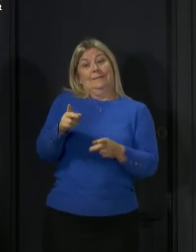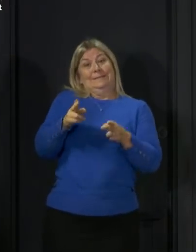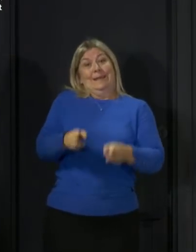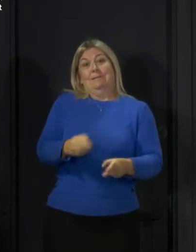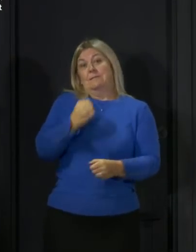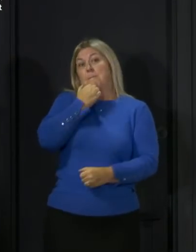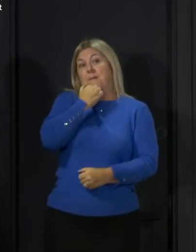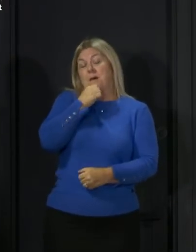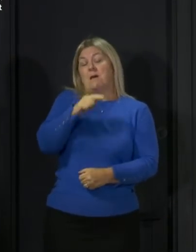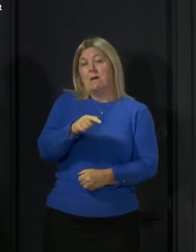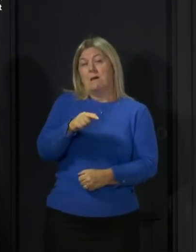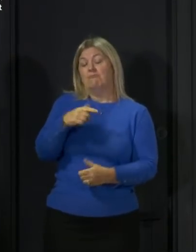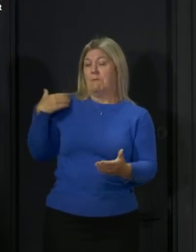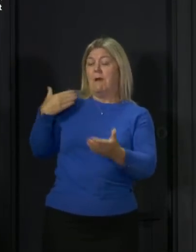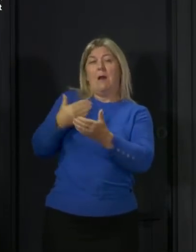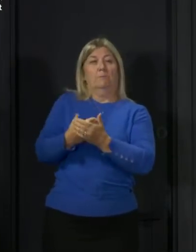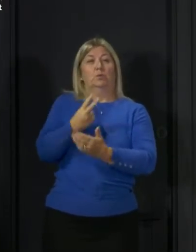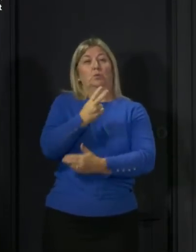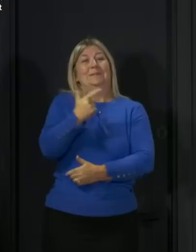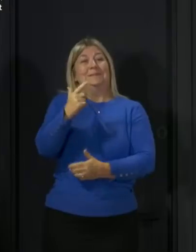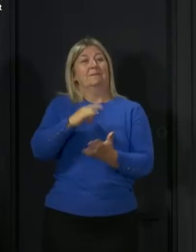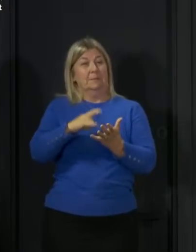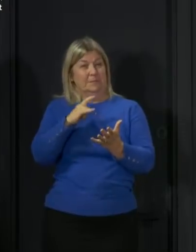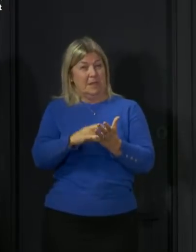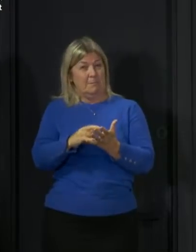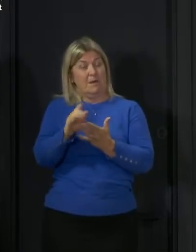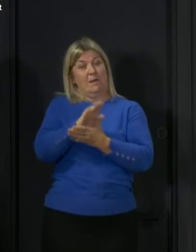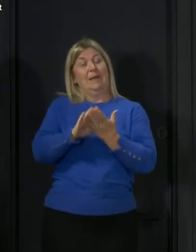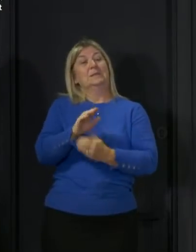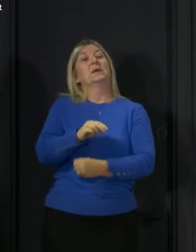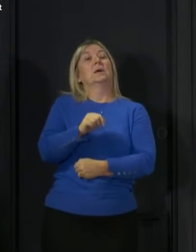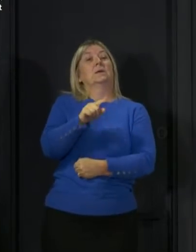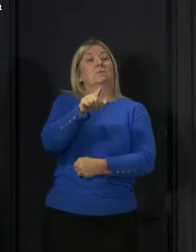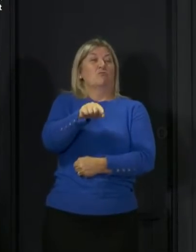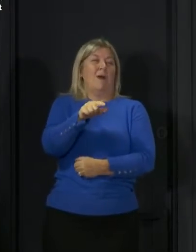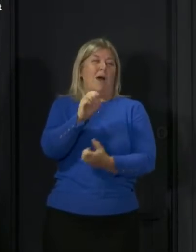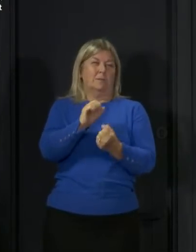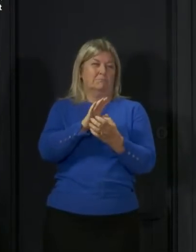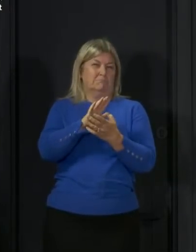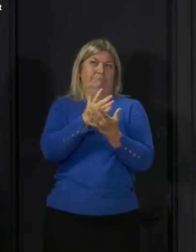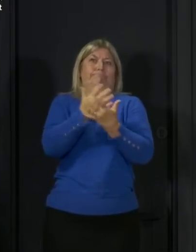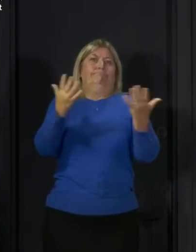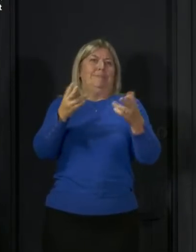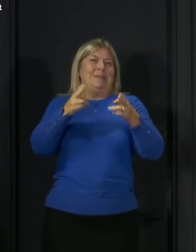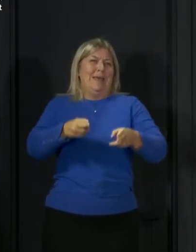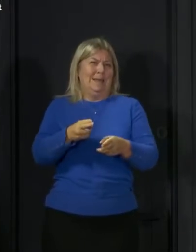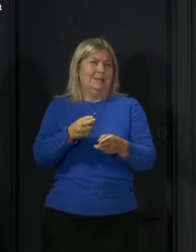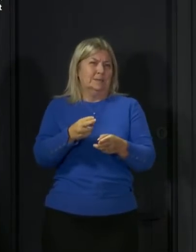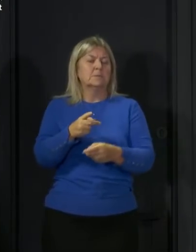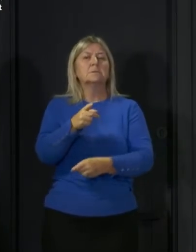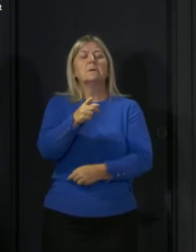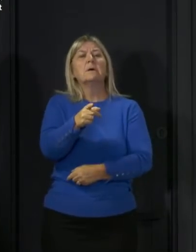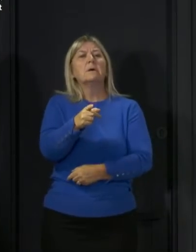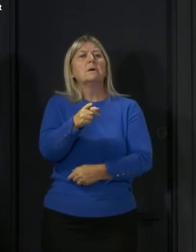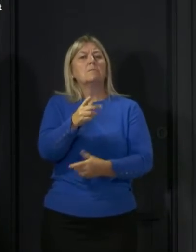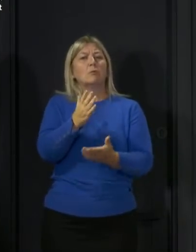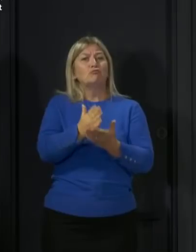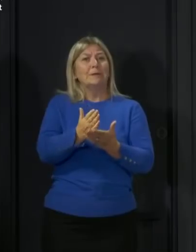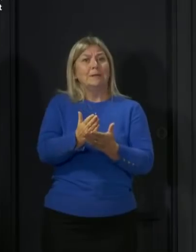recorded 2,512 deaths in our daily figures. Today's NRS update shows that, at that point, the